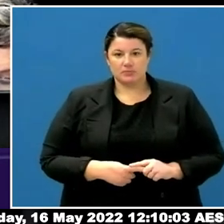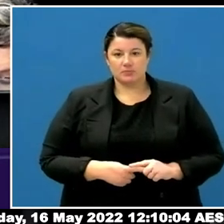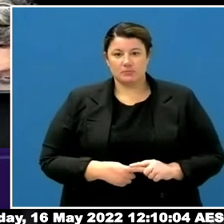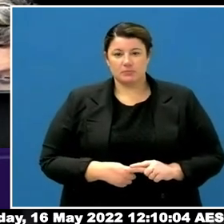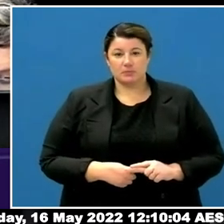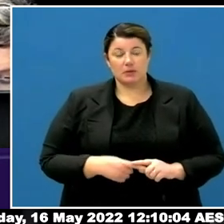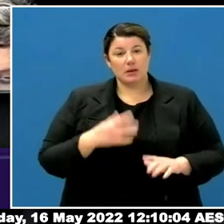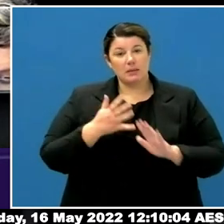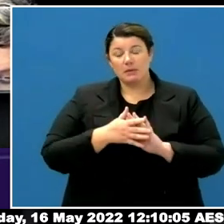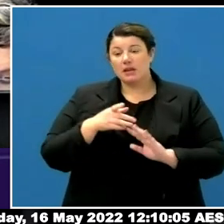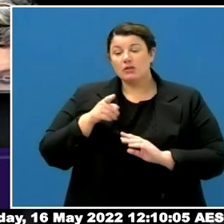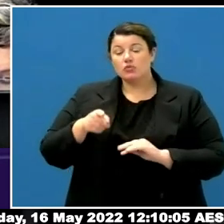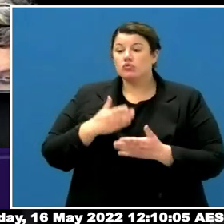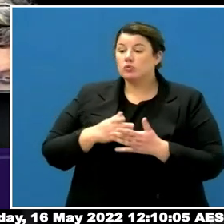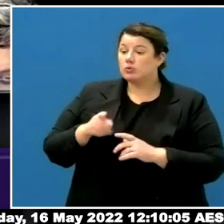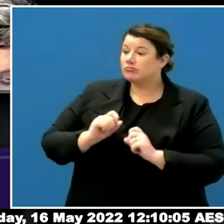day to day? SALLY: Yes. MR FOGARTY: When Jason was there.